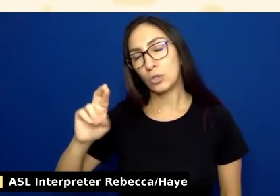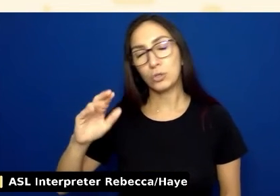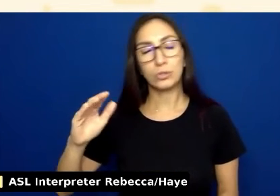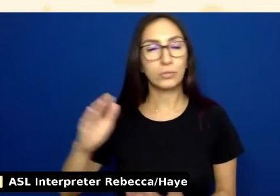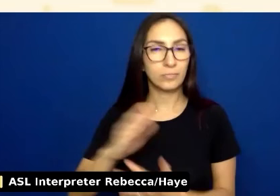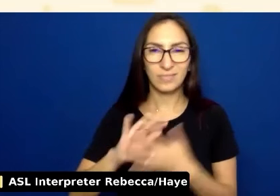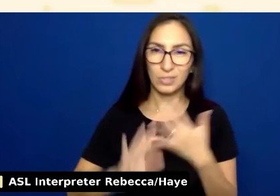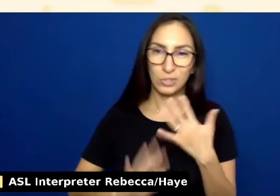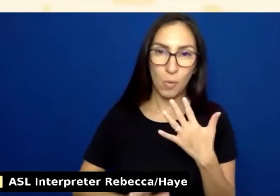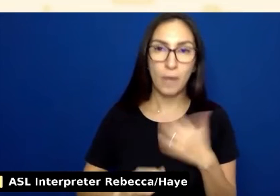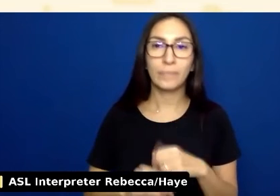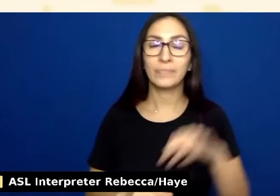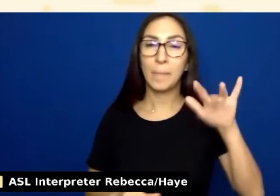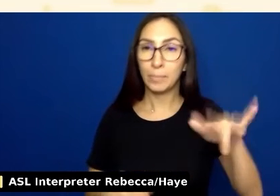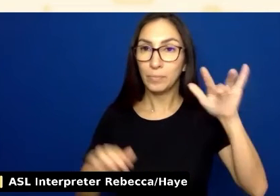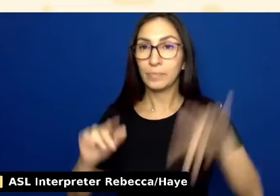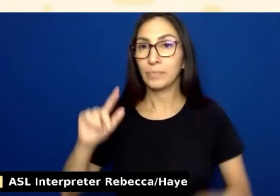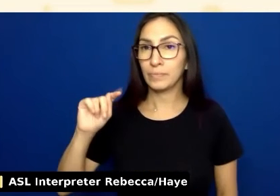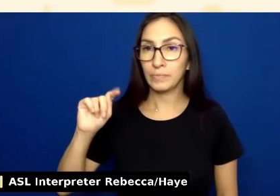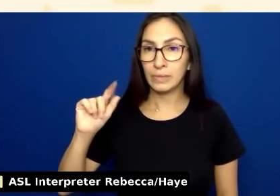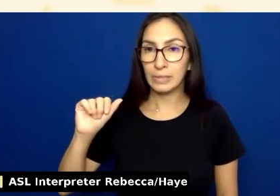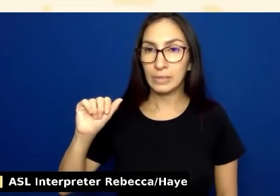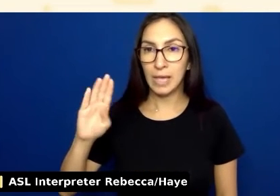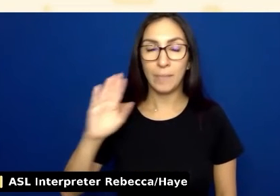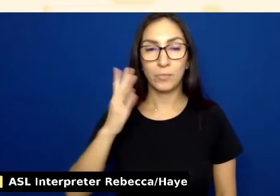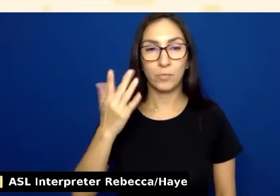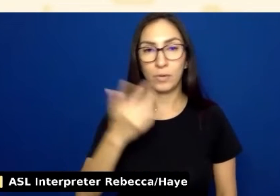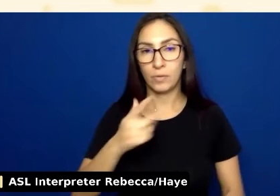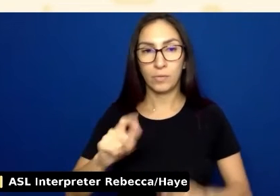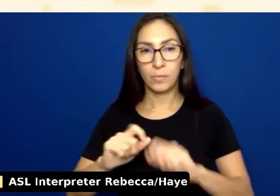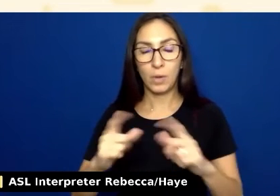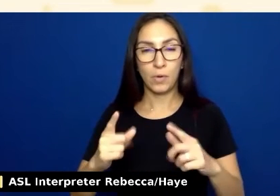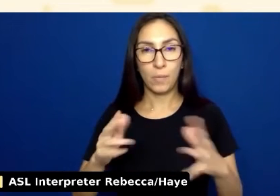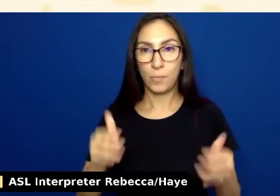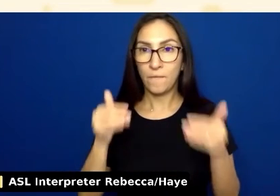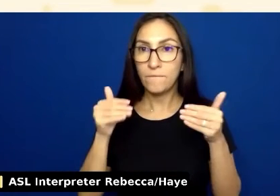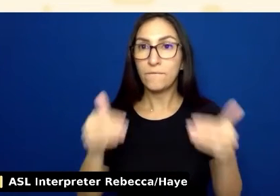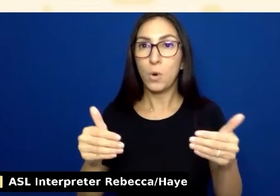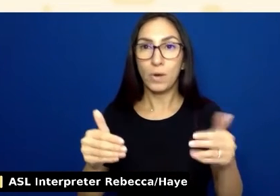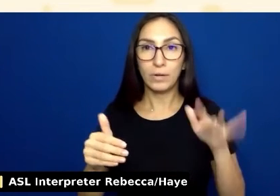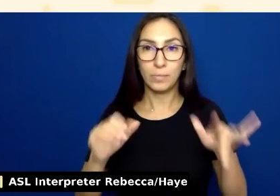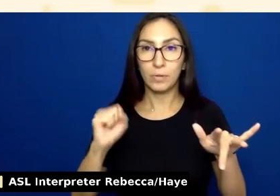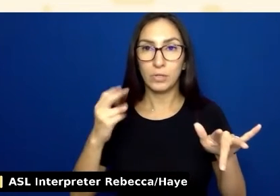Pressing tab will take you in the forward direction, shift + tab will take you back.